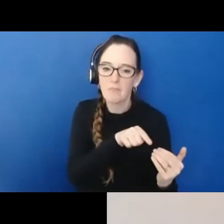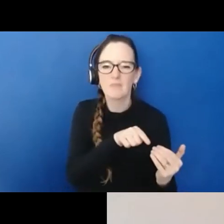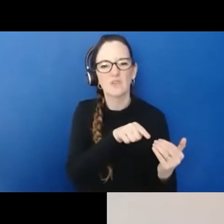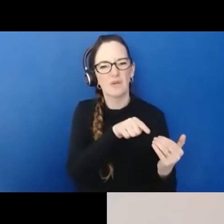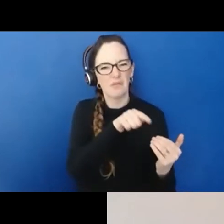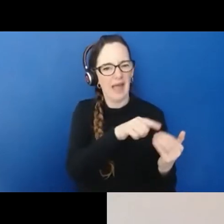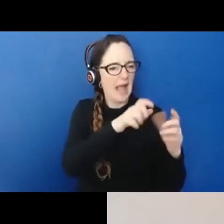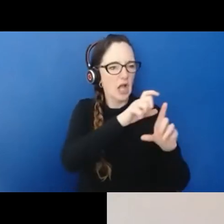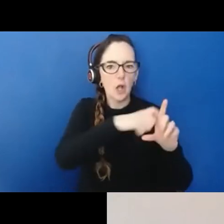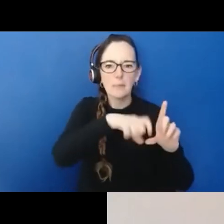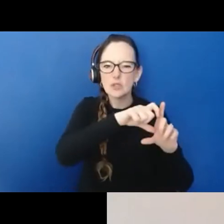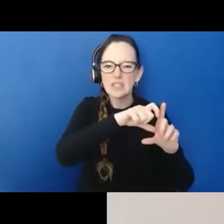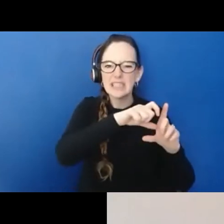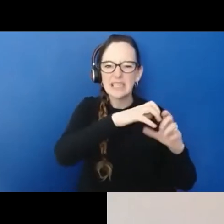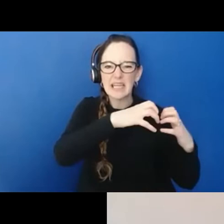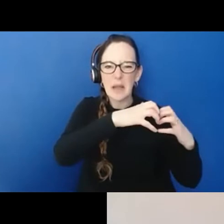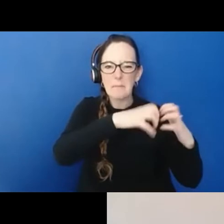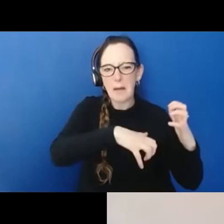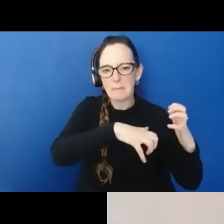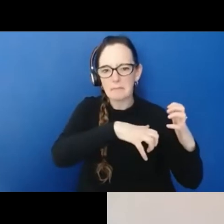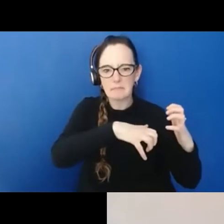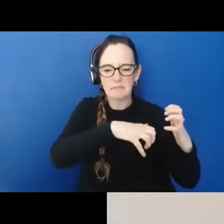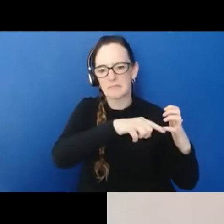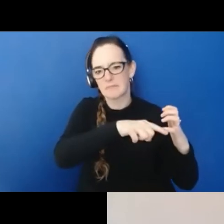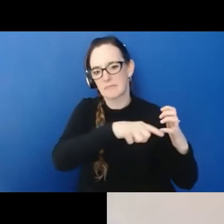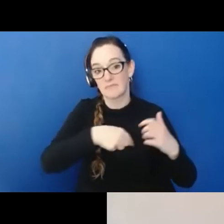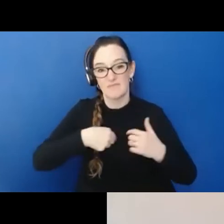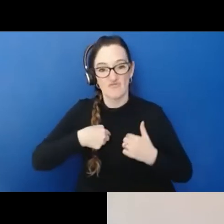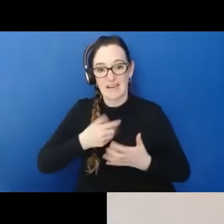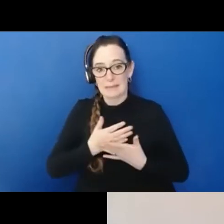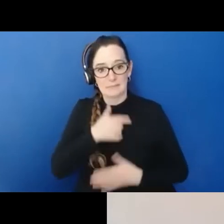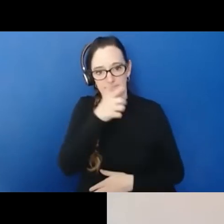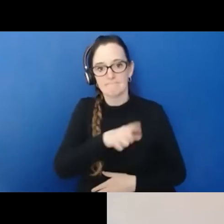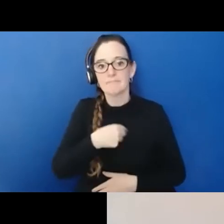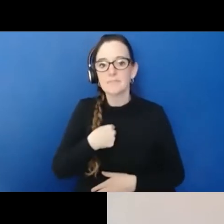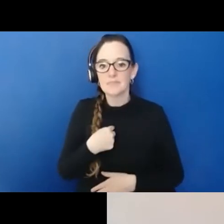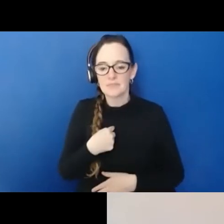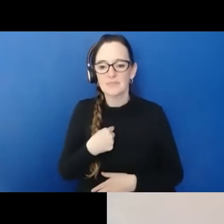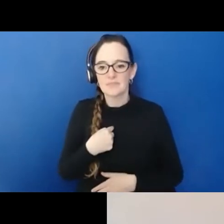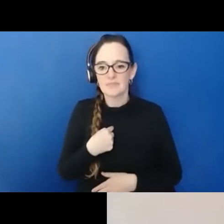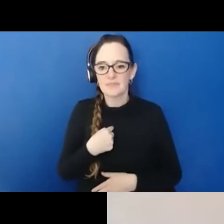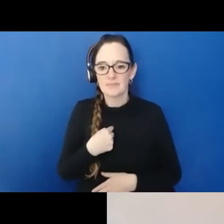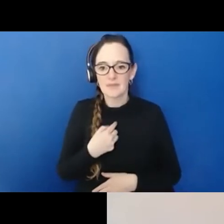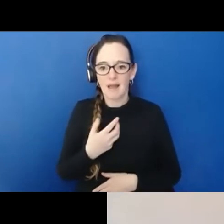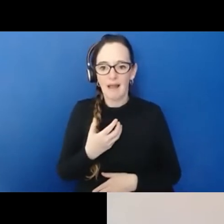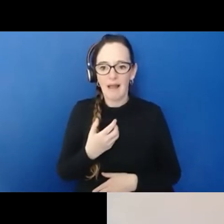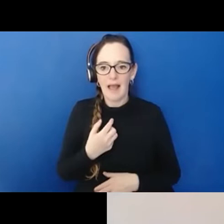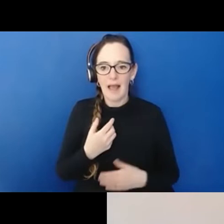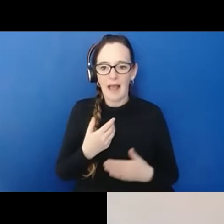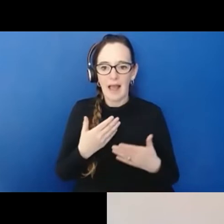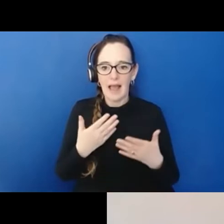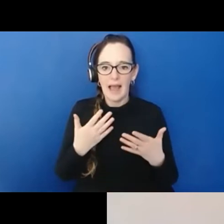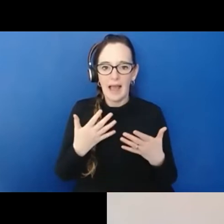Then, I'm very lucky that I actually also have a very big trans local community that